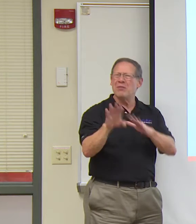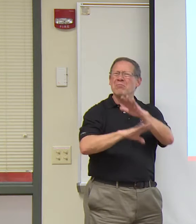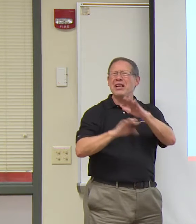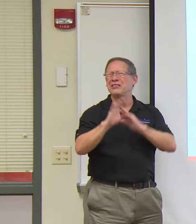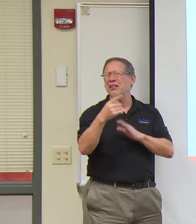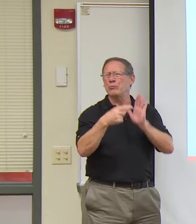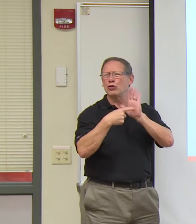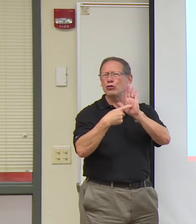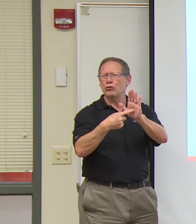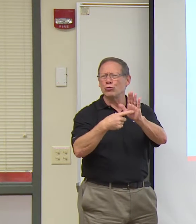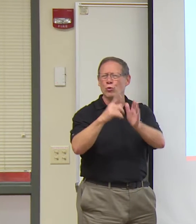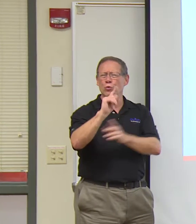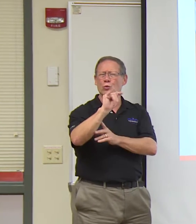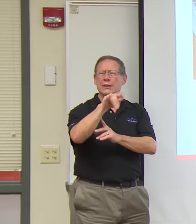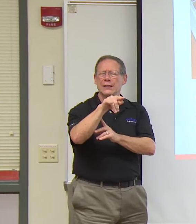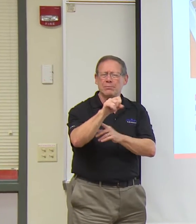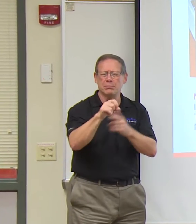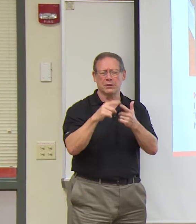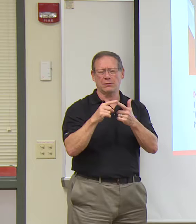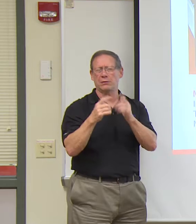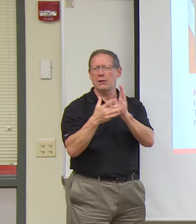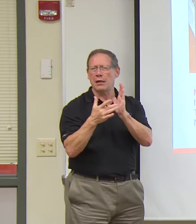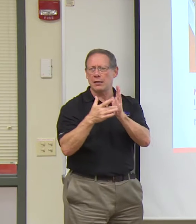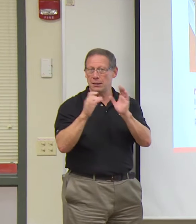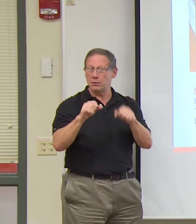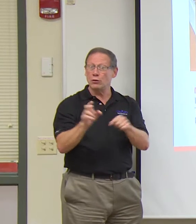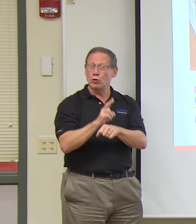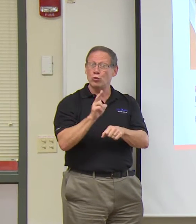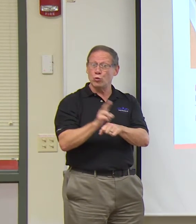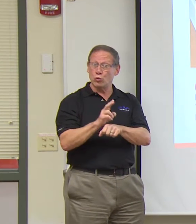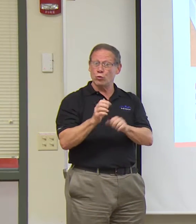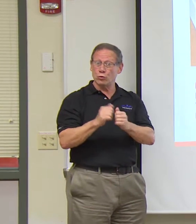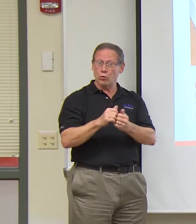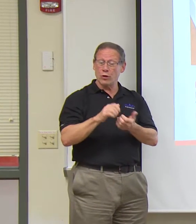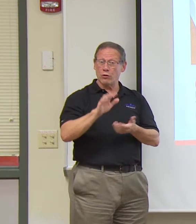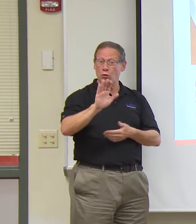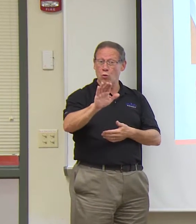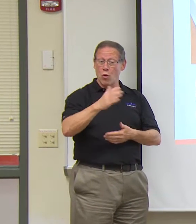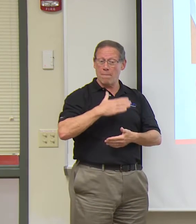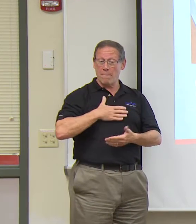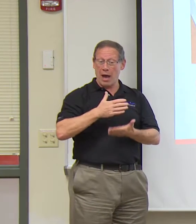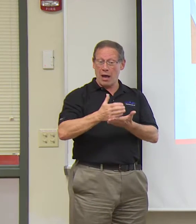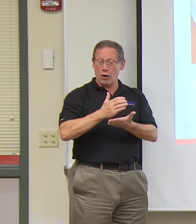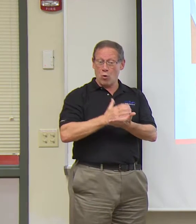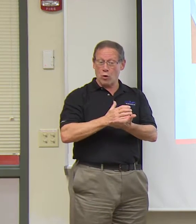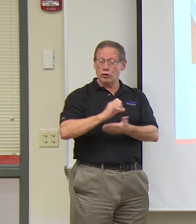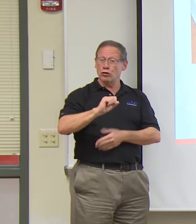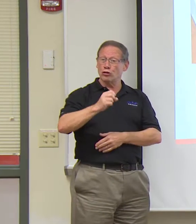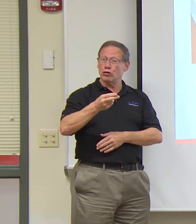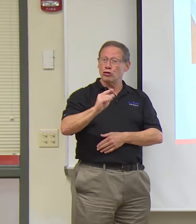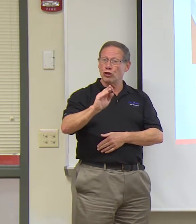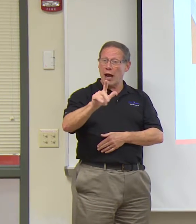tips and techniques that you can use with your myCourses shell to make things clearer for your students